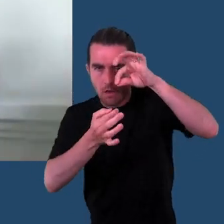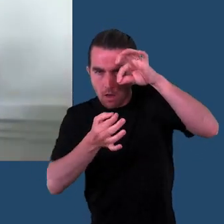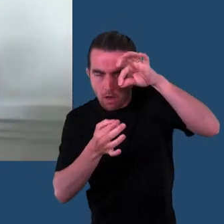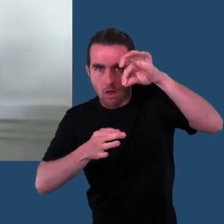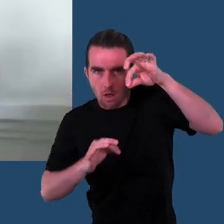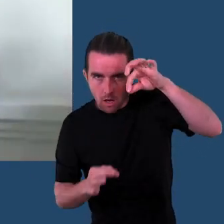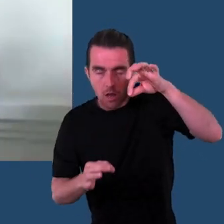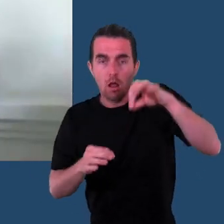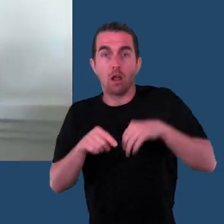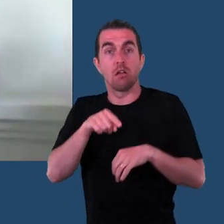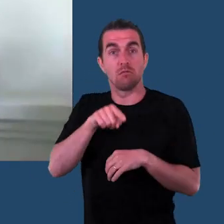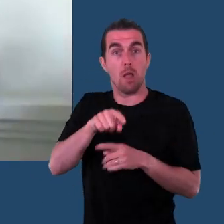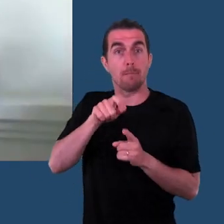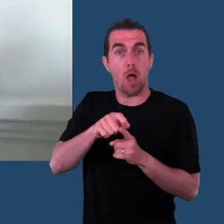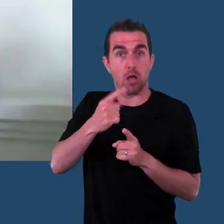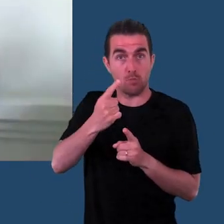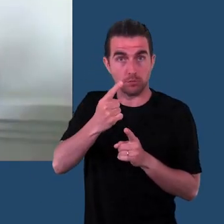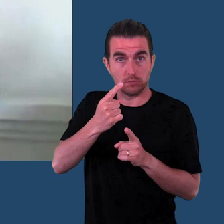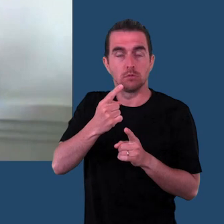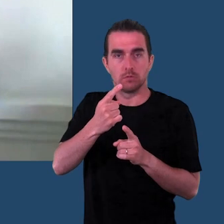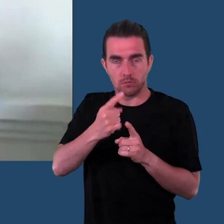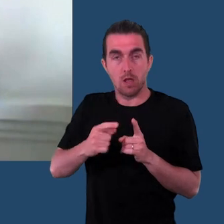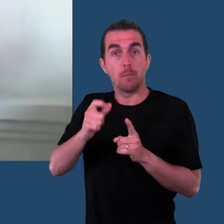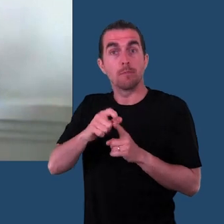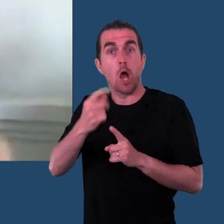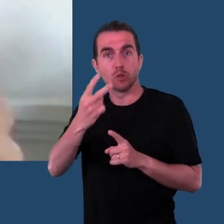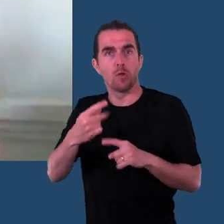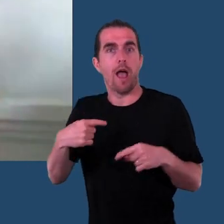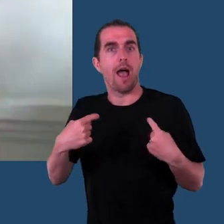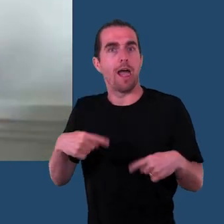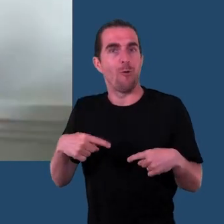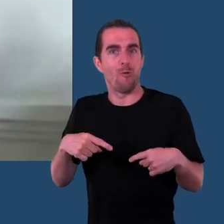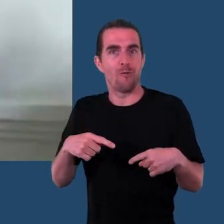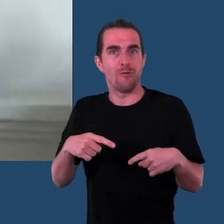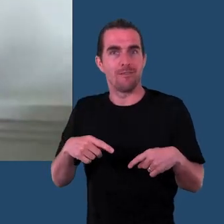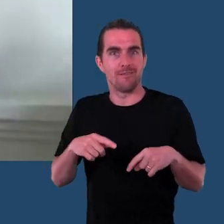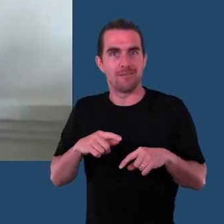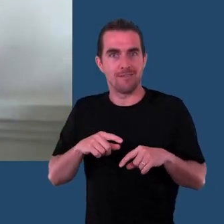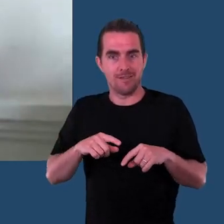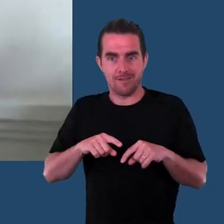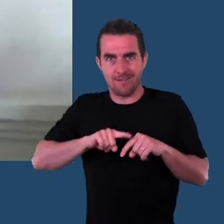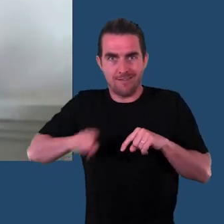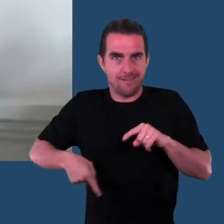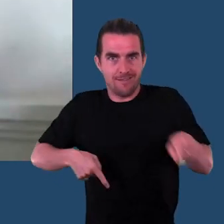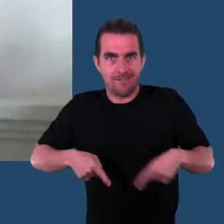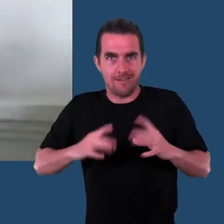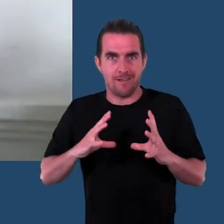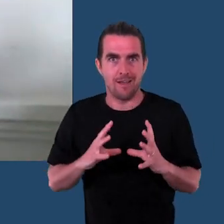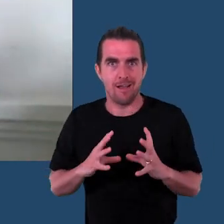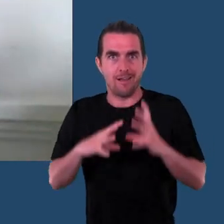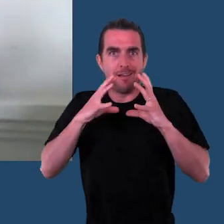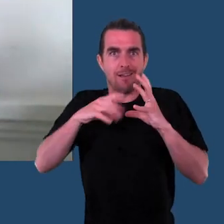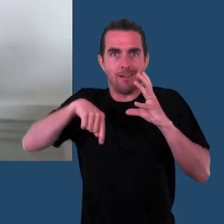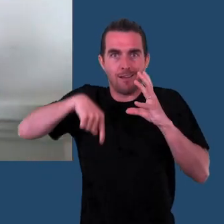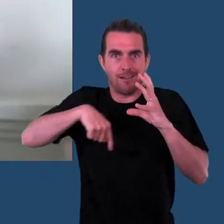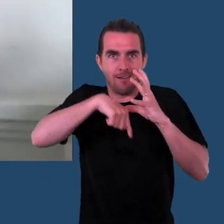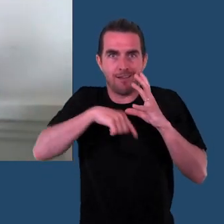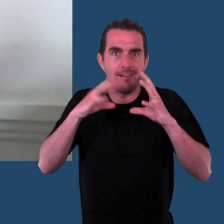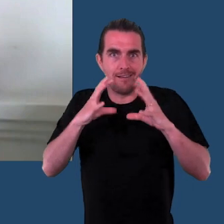So, that's part one. The second part of it that allows them to hold their legs underneath their body, and is unique to dinosaurs,